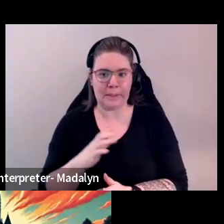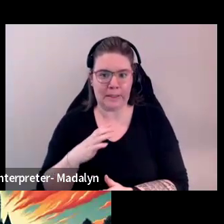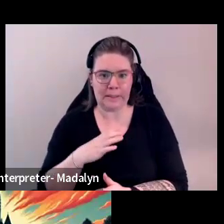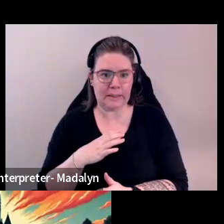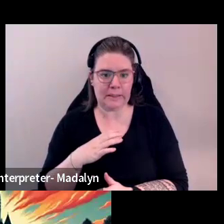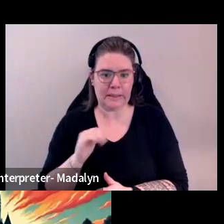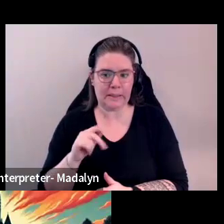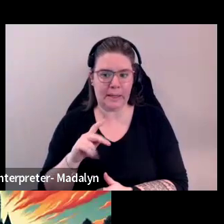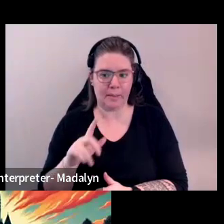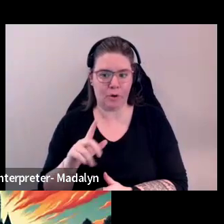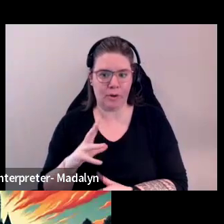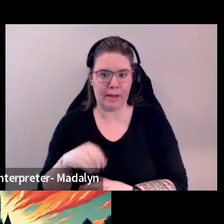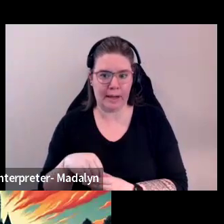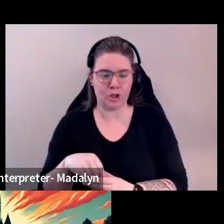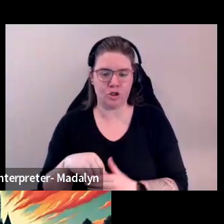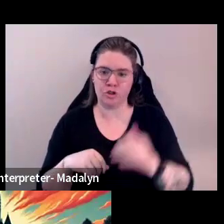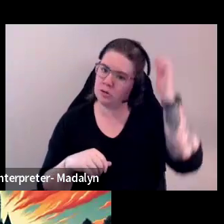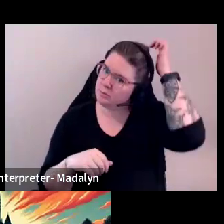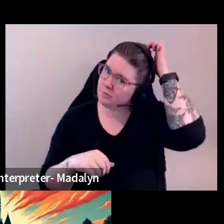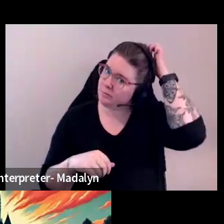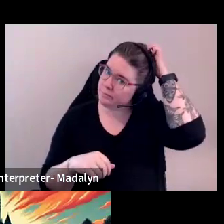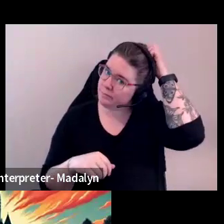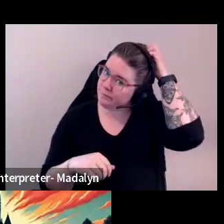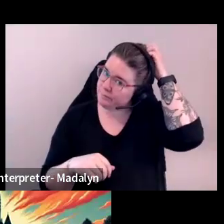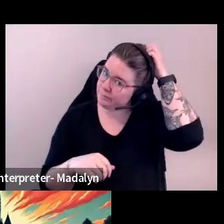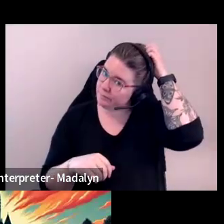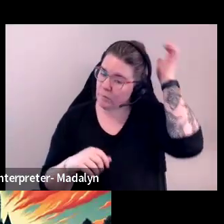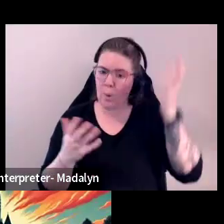Brooke Wilson (she/her): engage, or Brooke Wilson (she/her): what? What can we do?